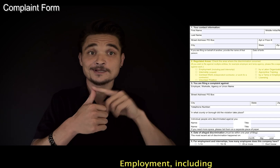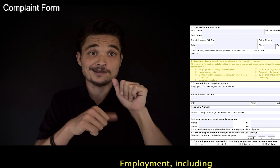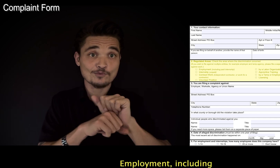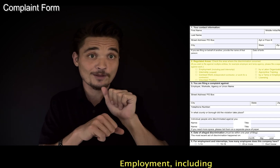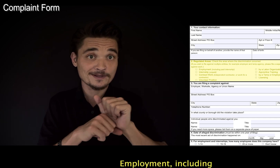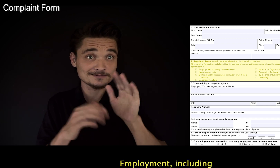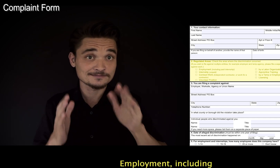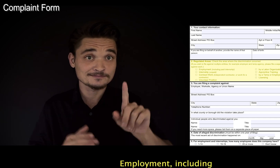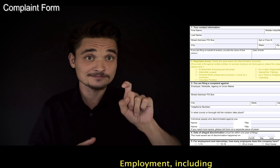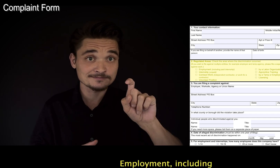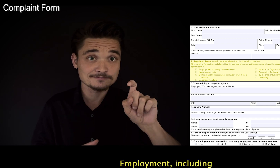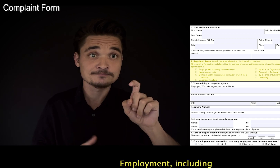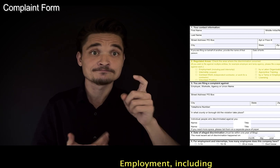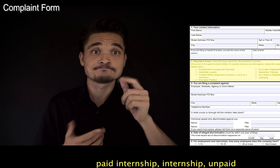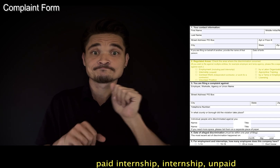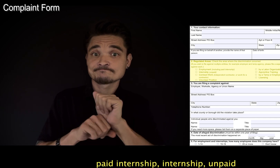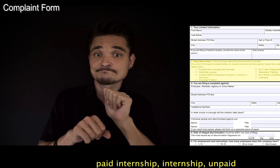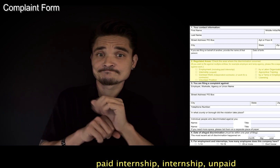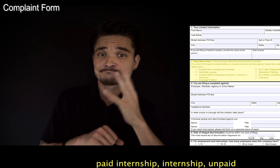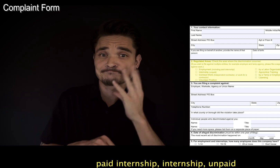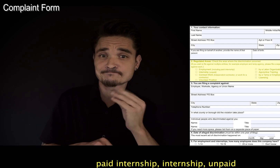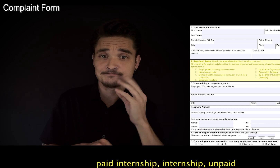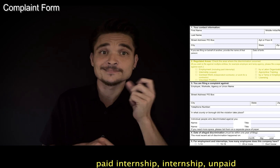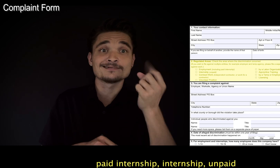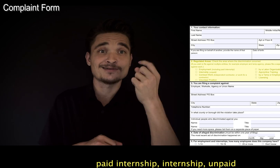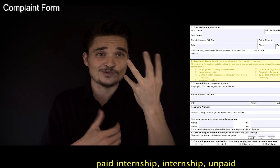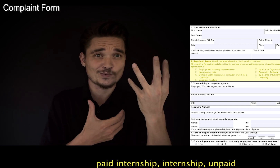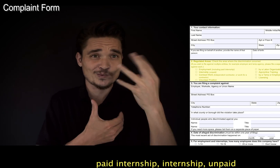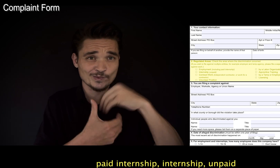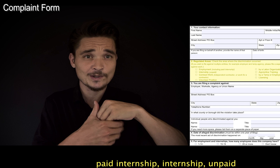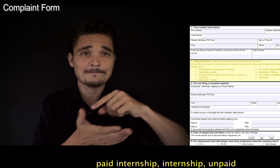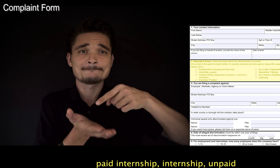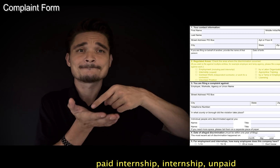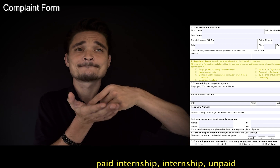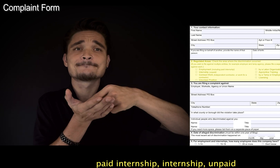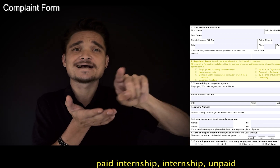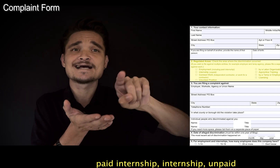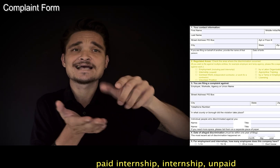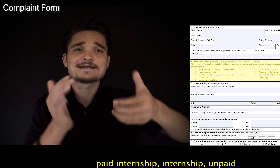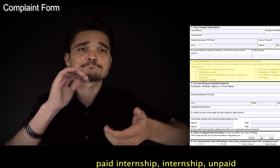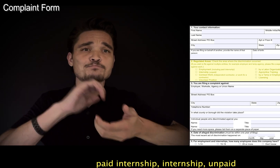Employment, including paid internship, internship, unpaid